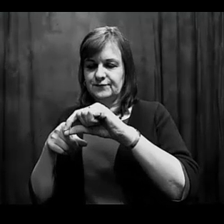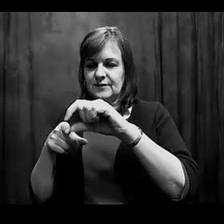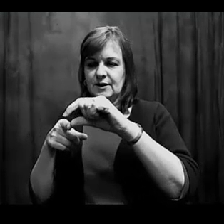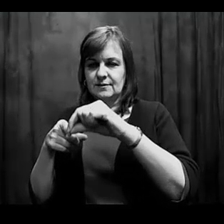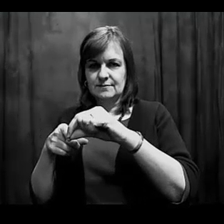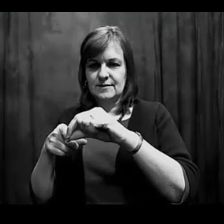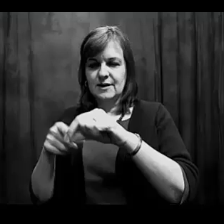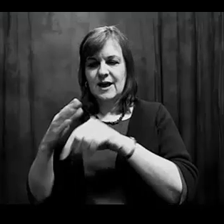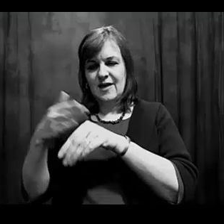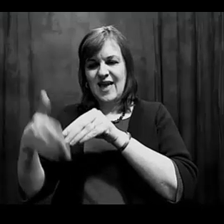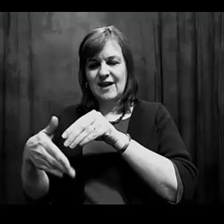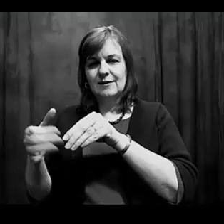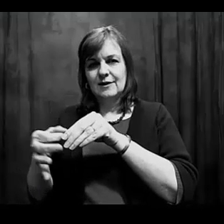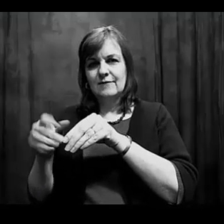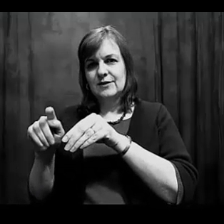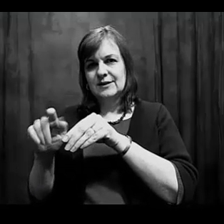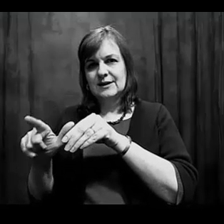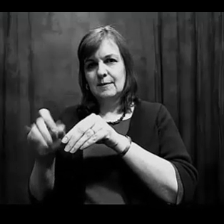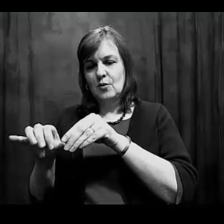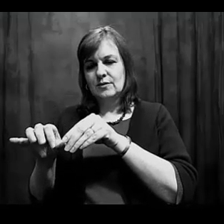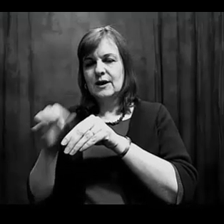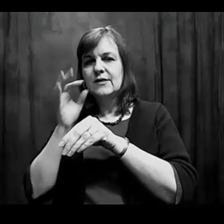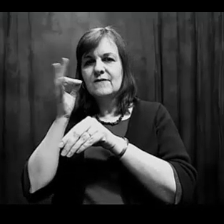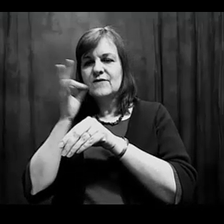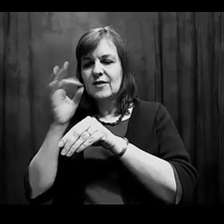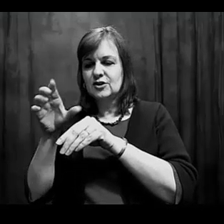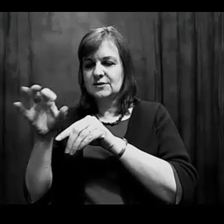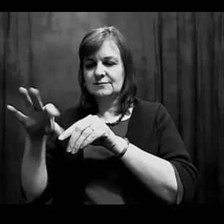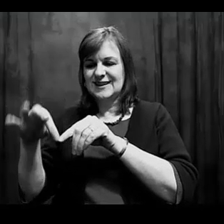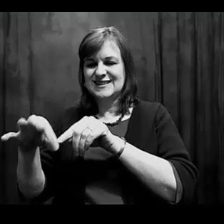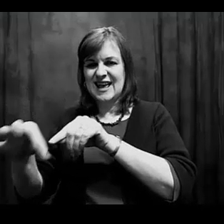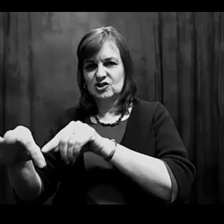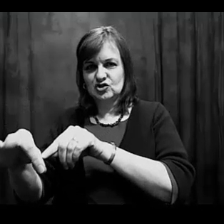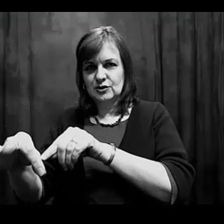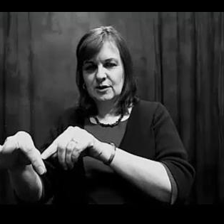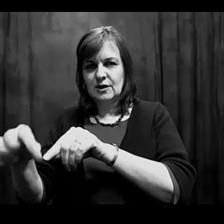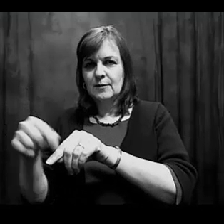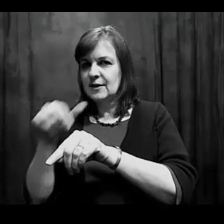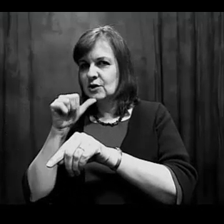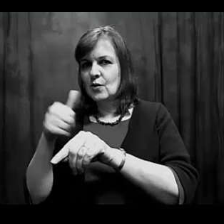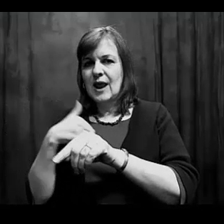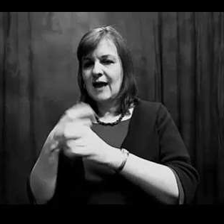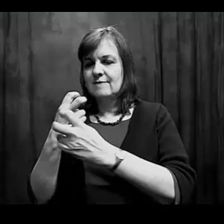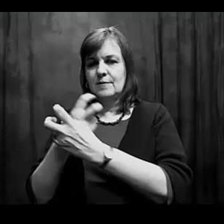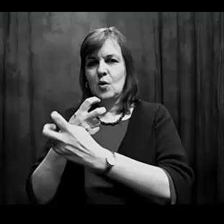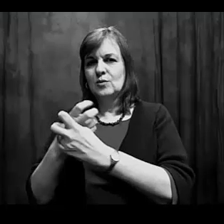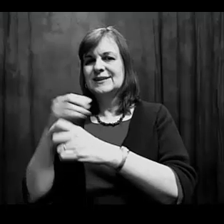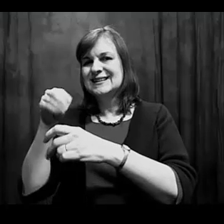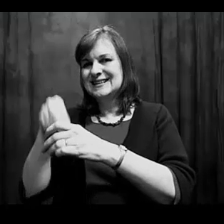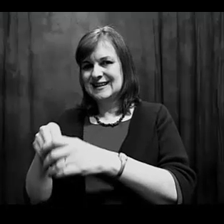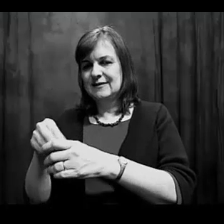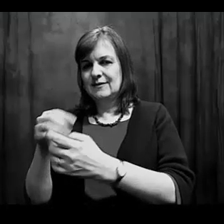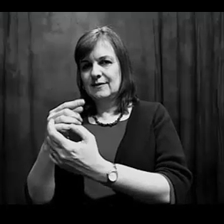that's frightening! one thing you may not know it is birds don't have vertebrate out their tail feathers